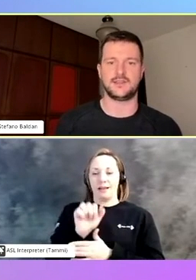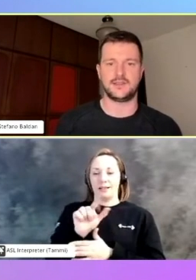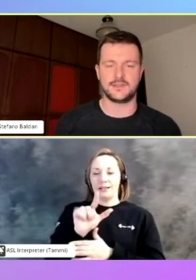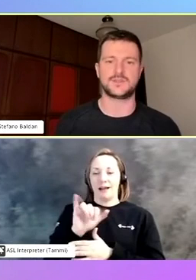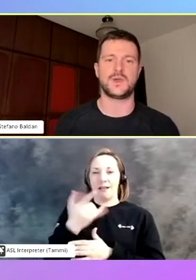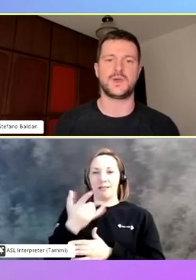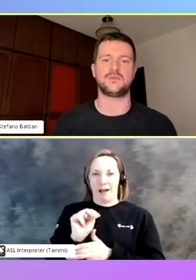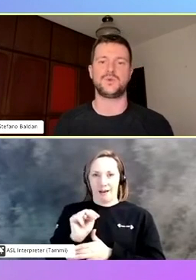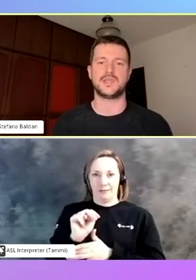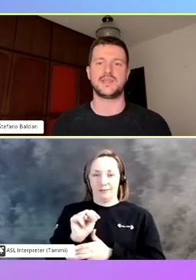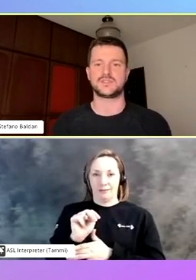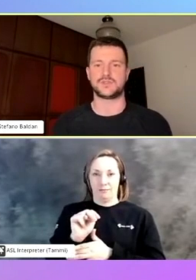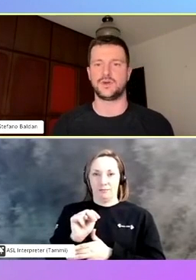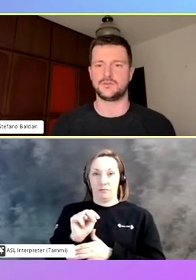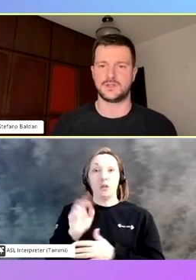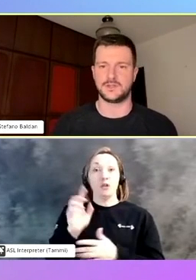iOS built-in accessibility features,